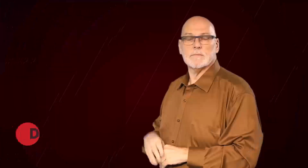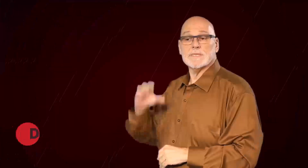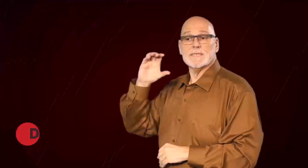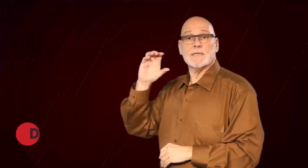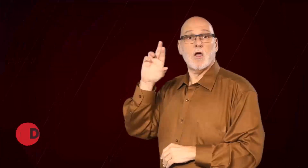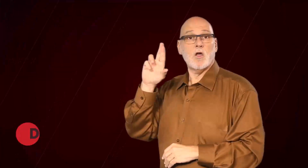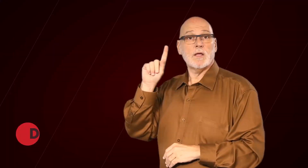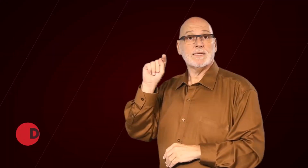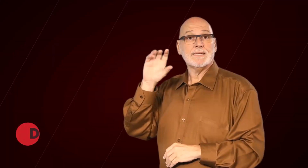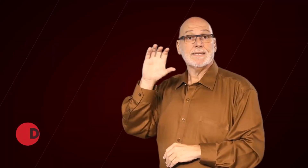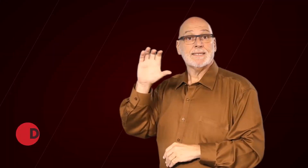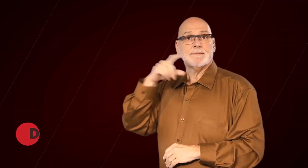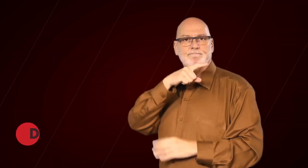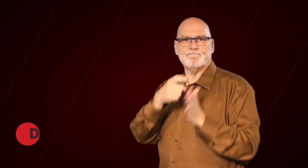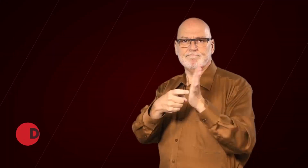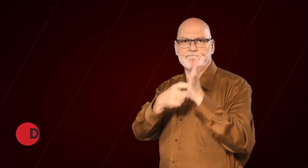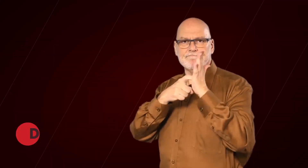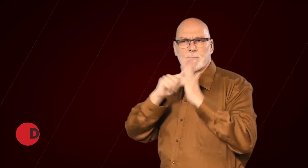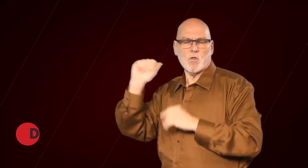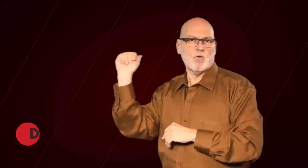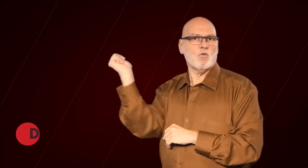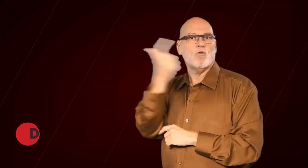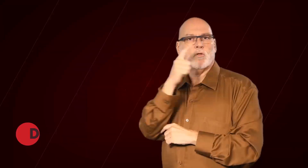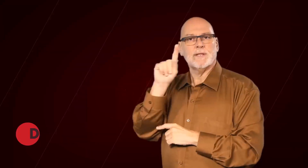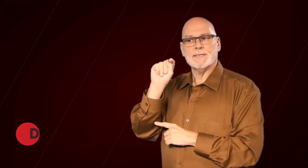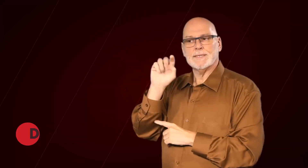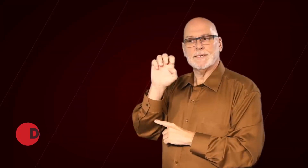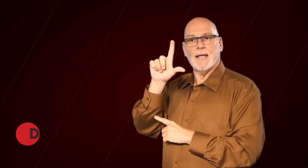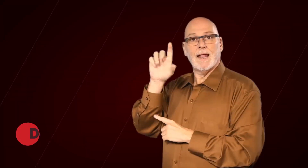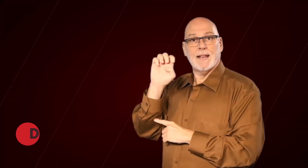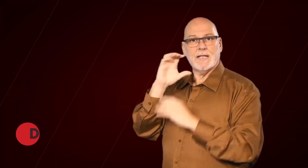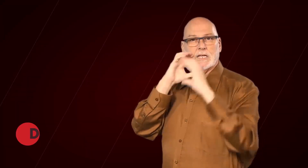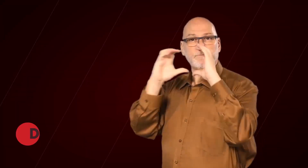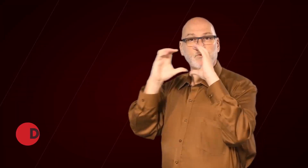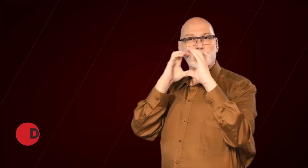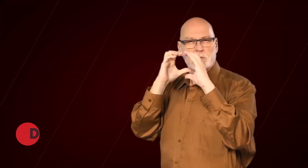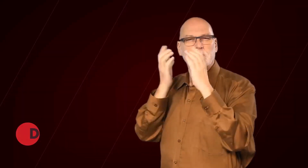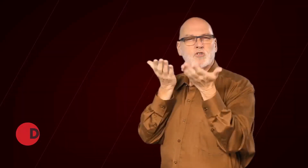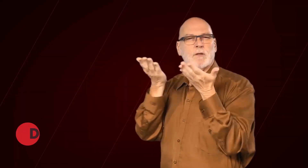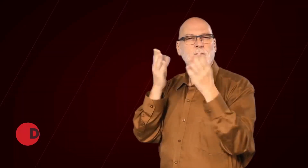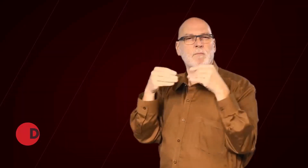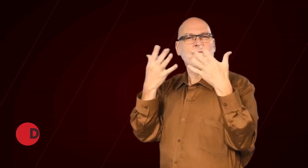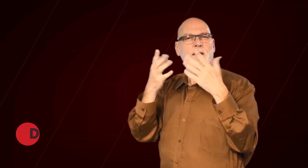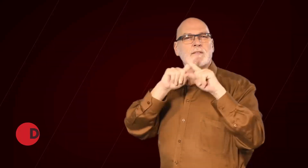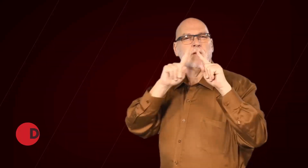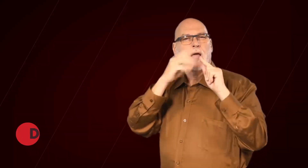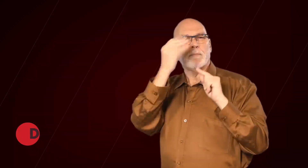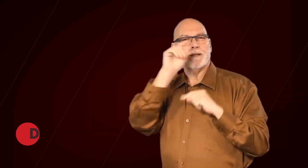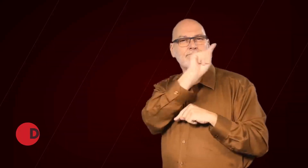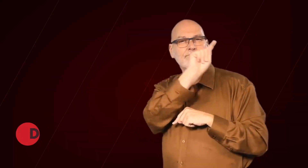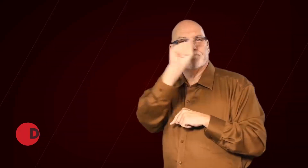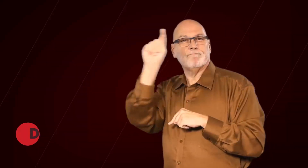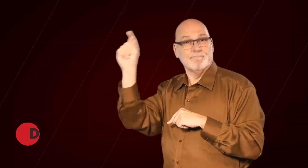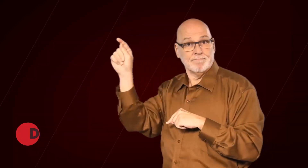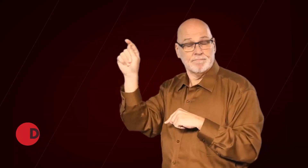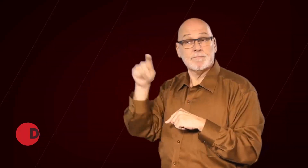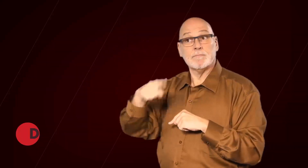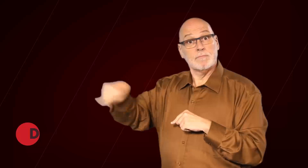[ANSELMO]: The CRTC requires that all telecommunication service providers that